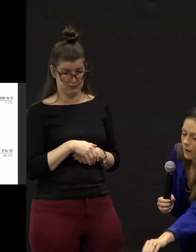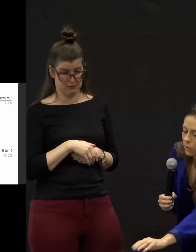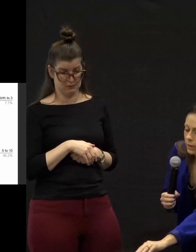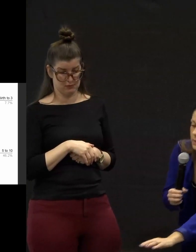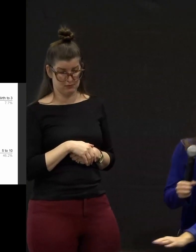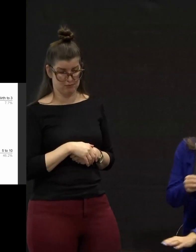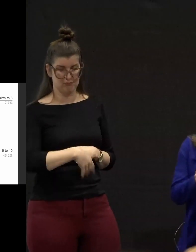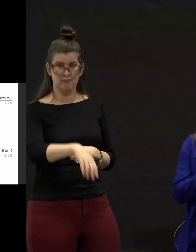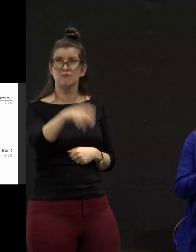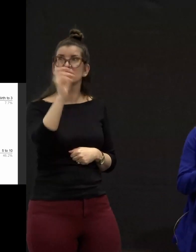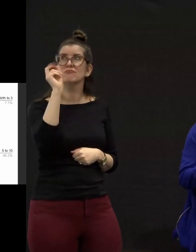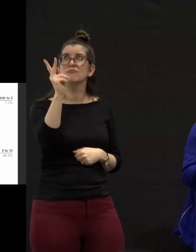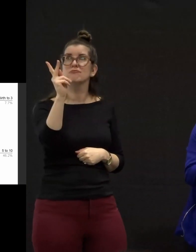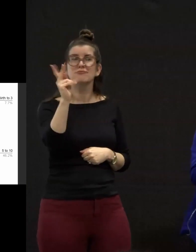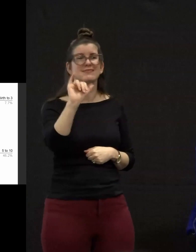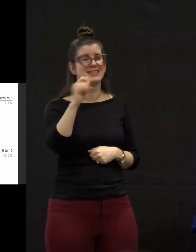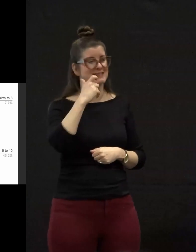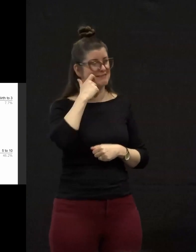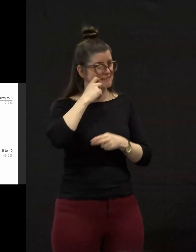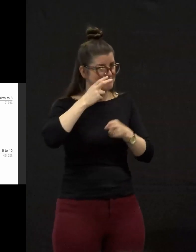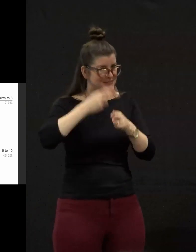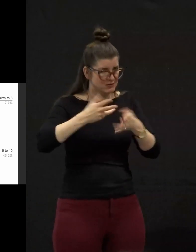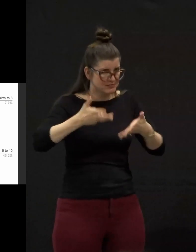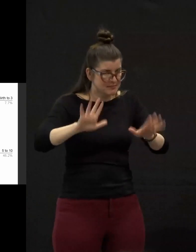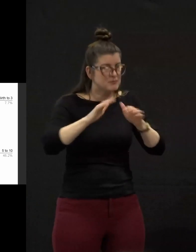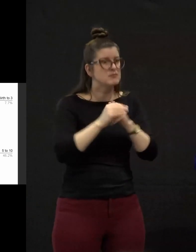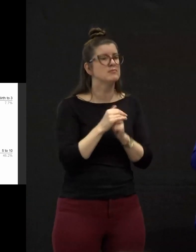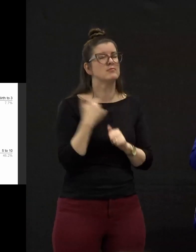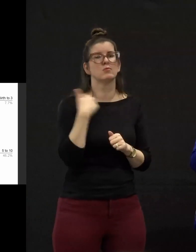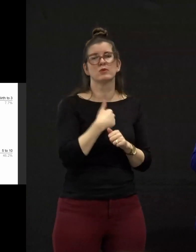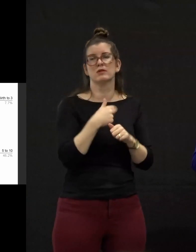Okay, so like I mentioned, we have received referrals